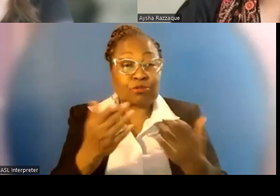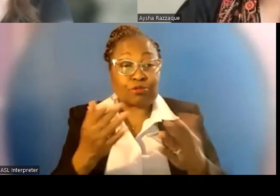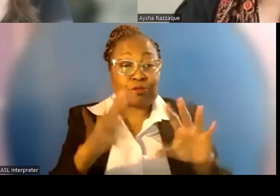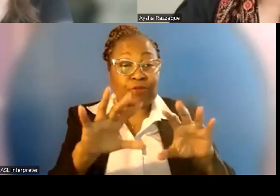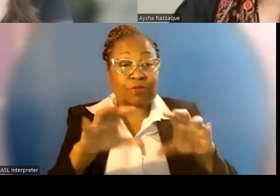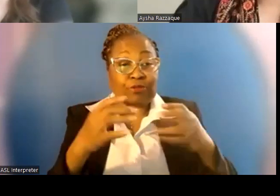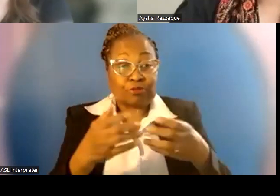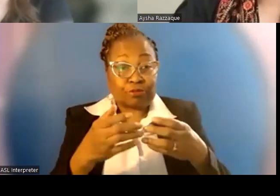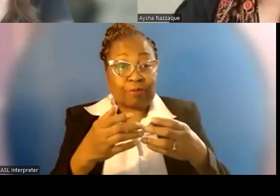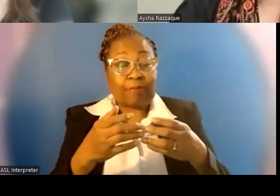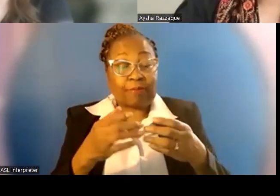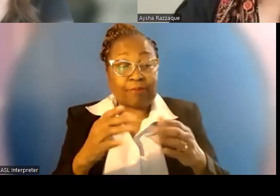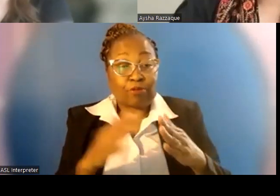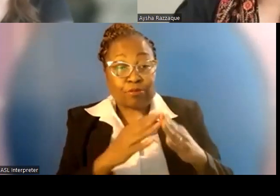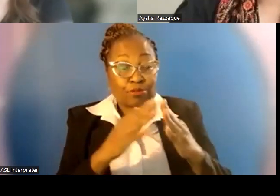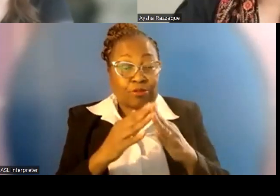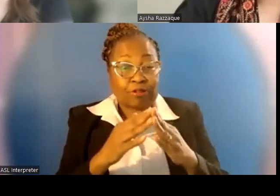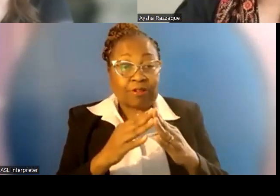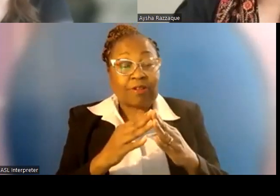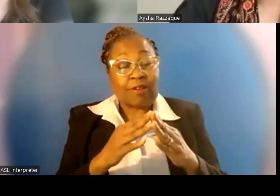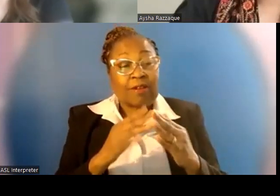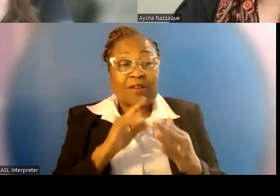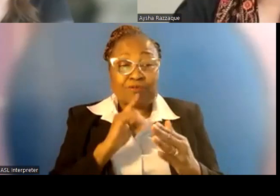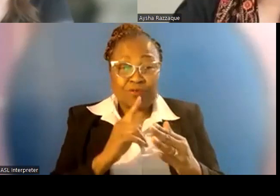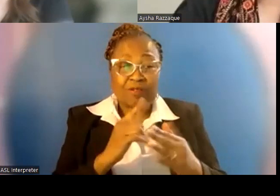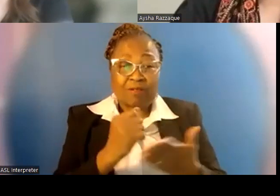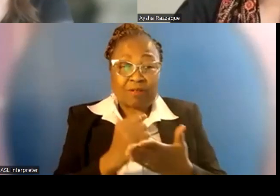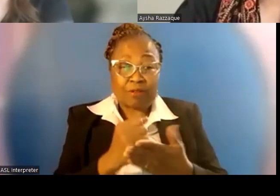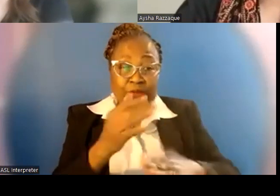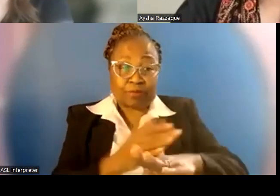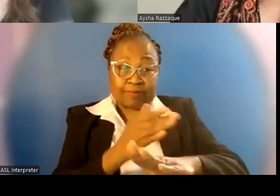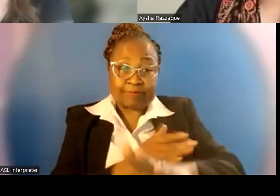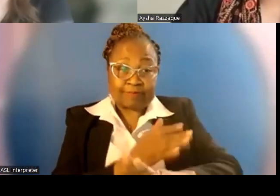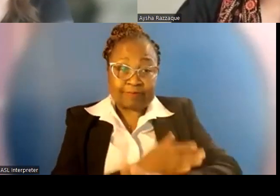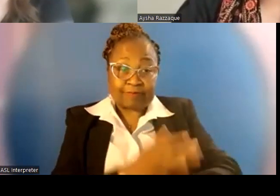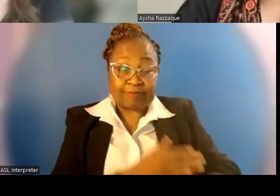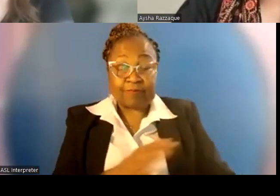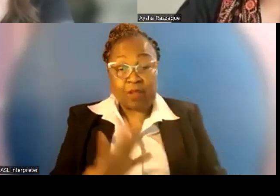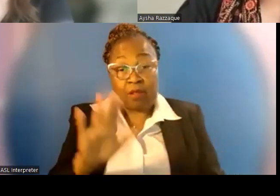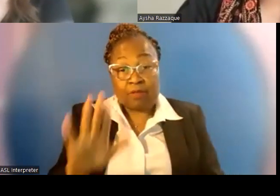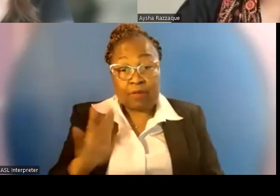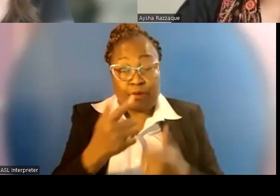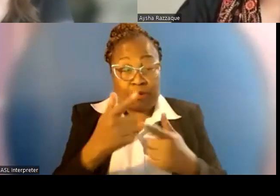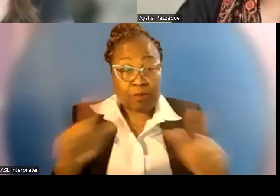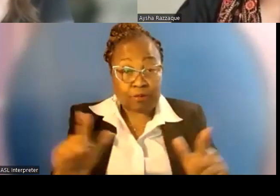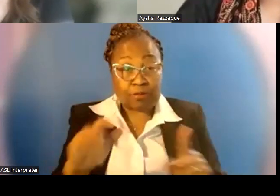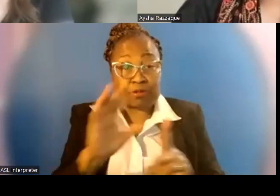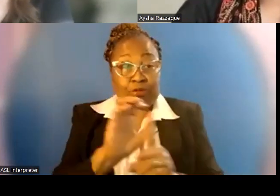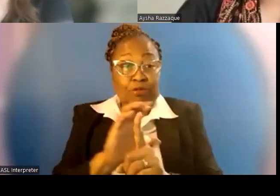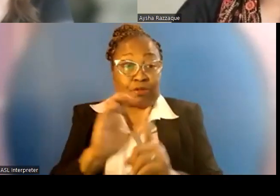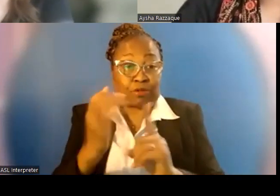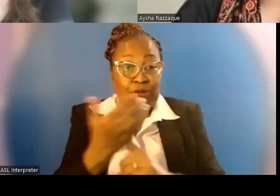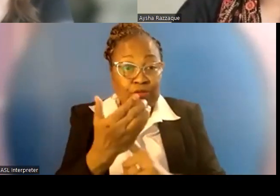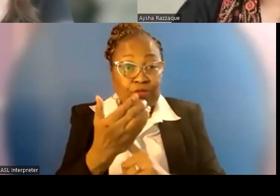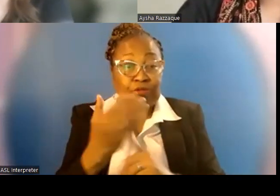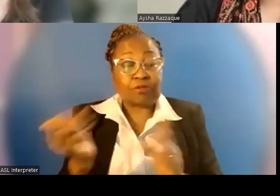and is dedicated to the revitalization of Miami language and culture and to restoring that knowledge